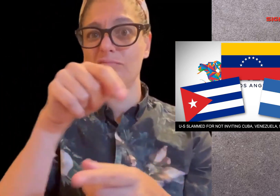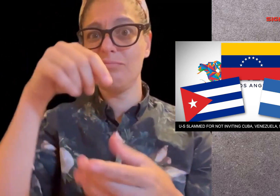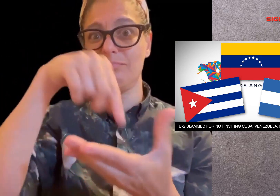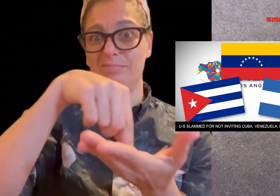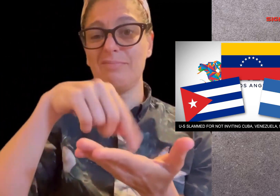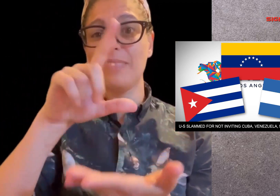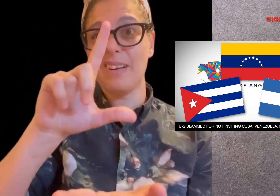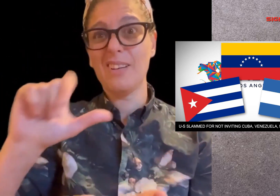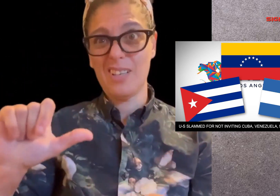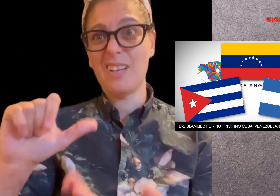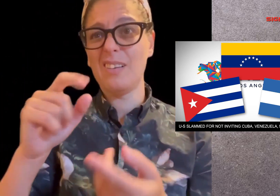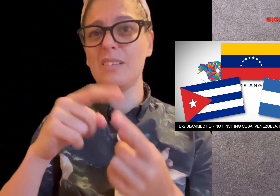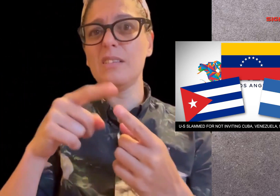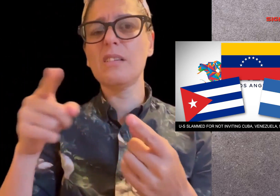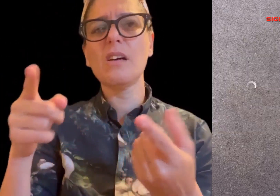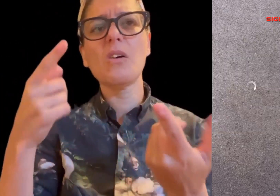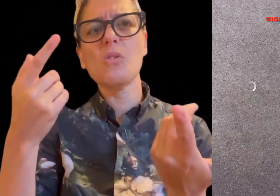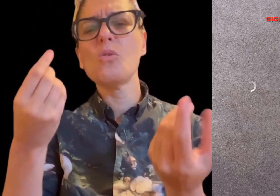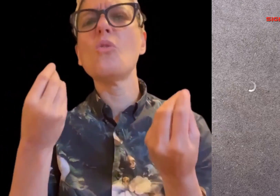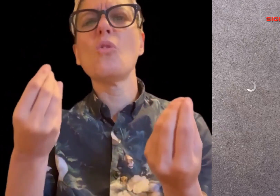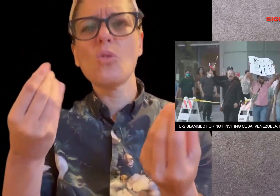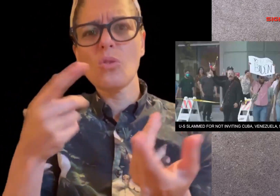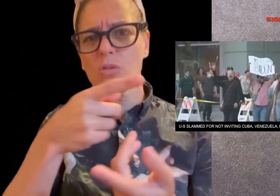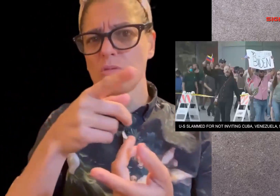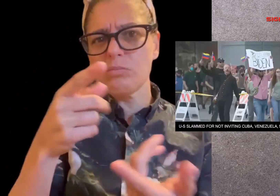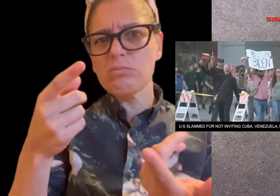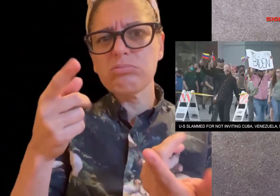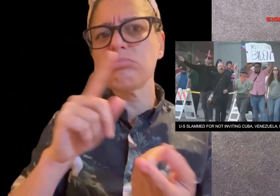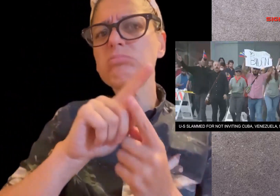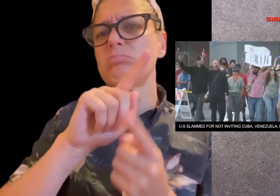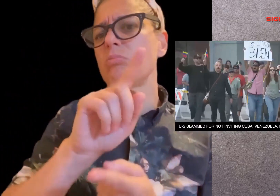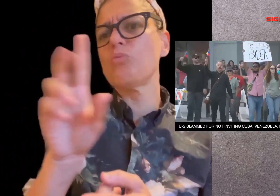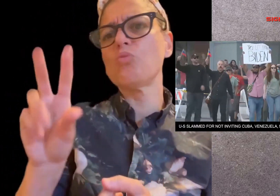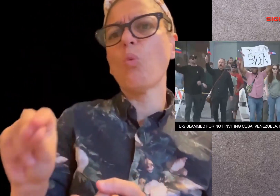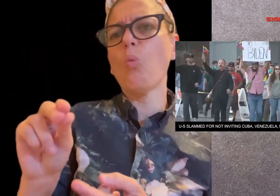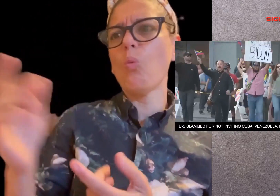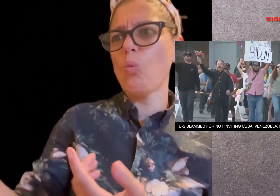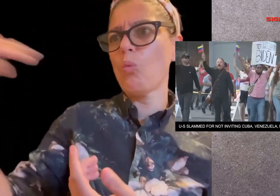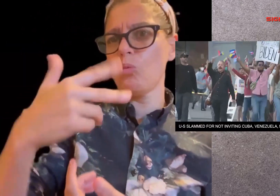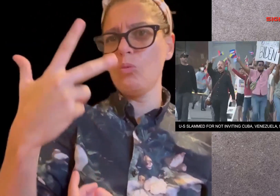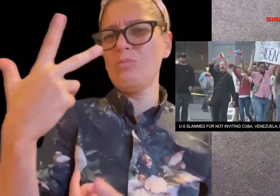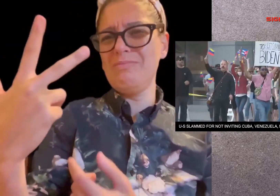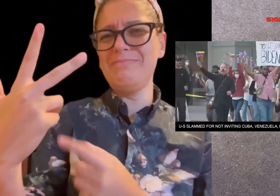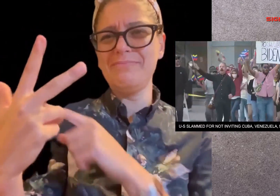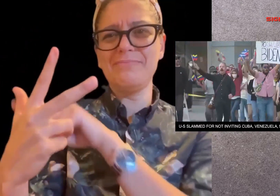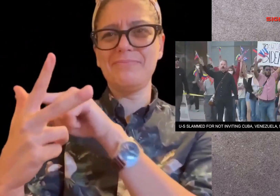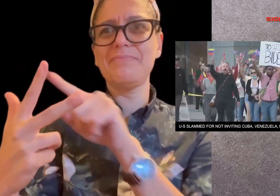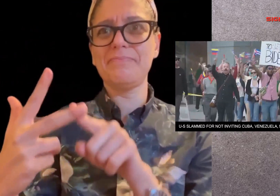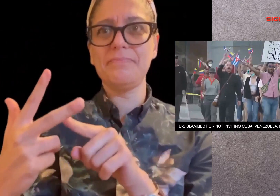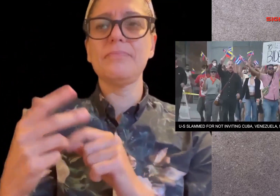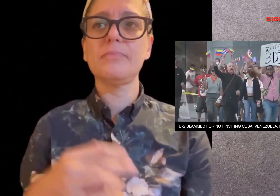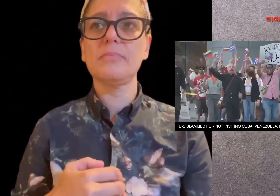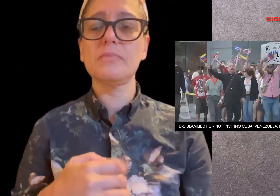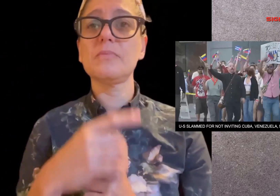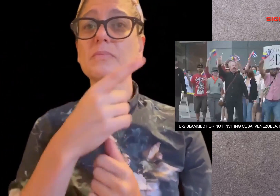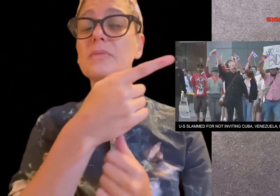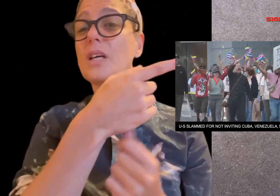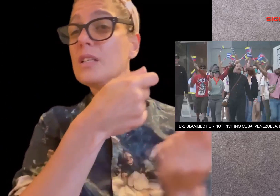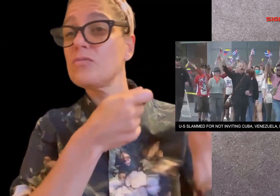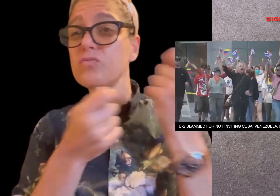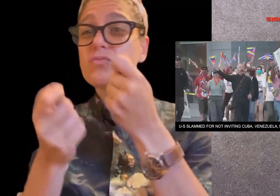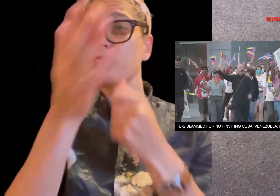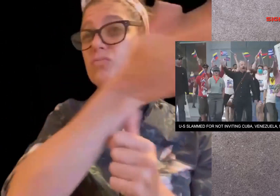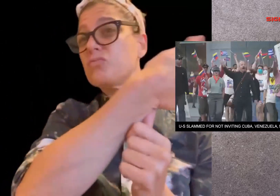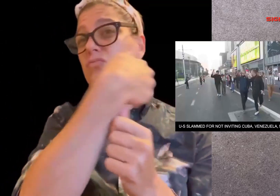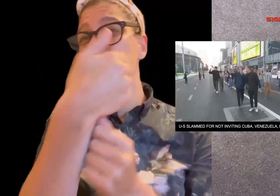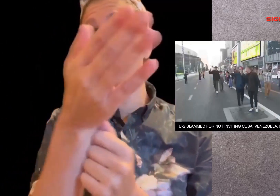protested in downtown Los Angeles angry that those countries were not invited they waved